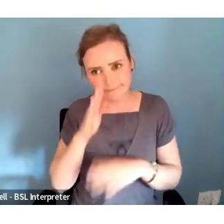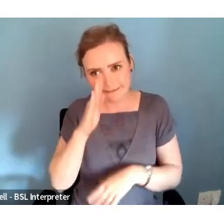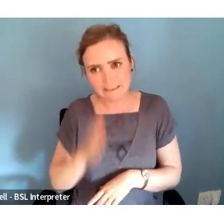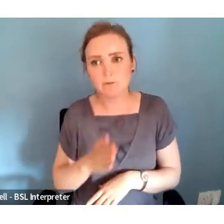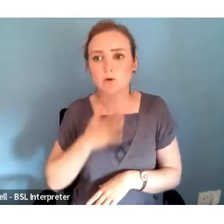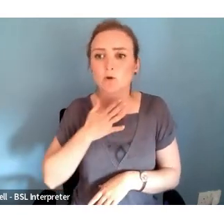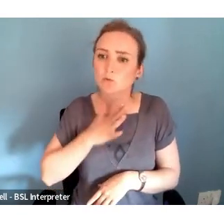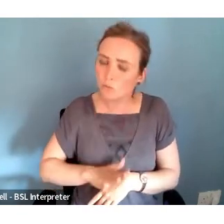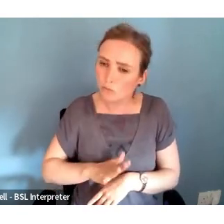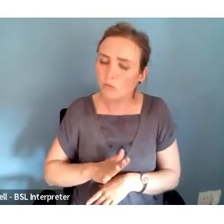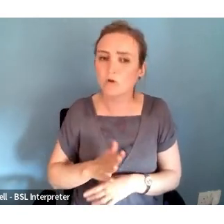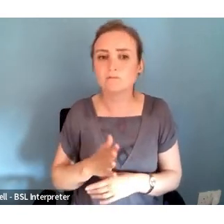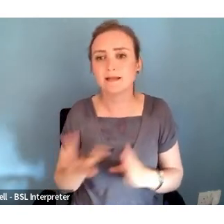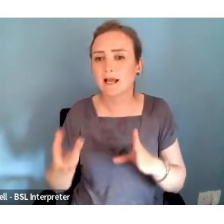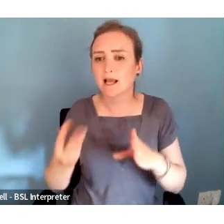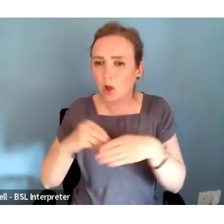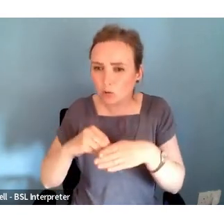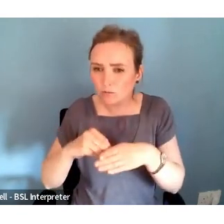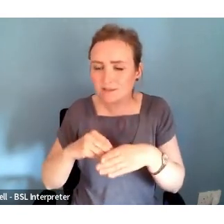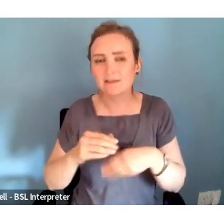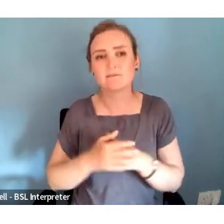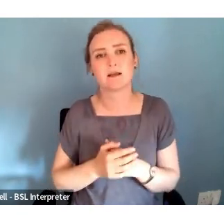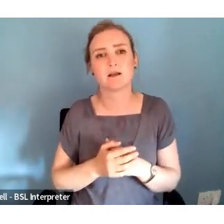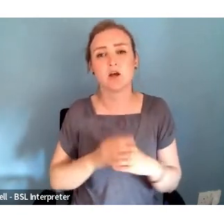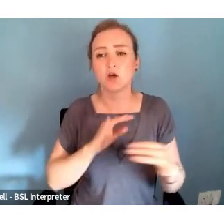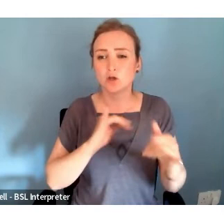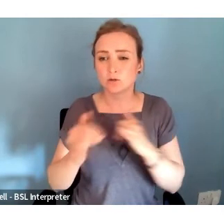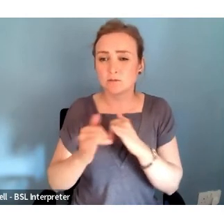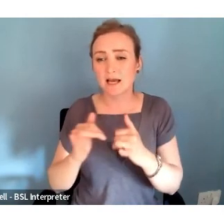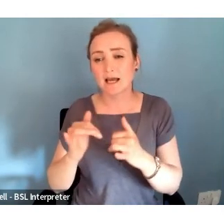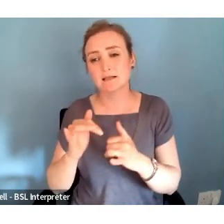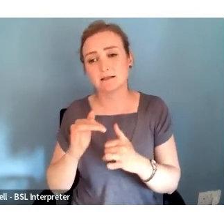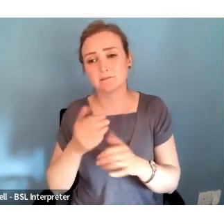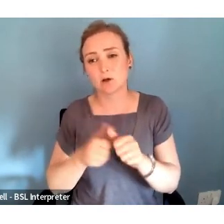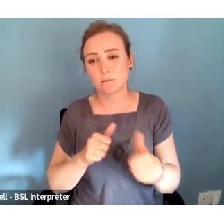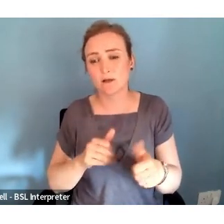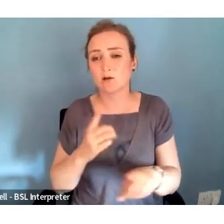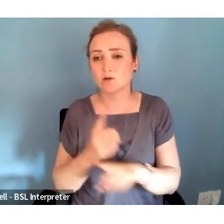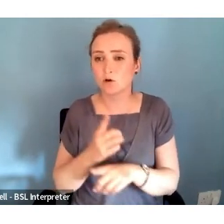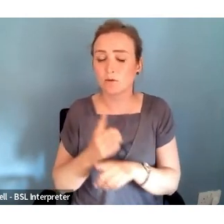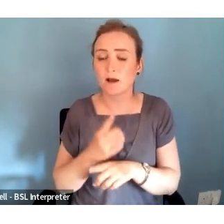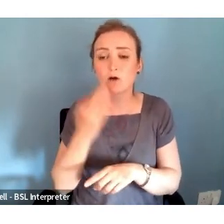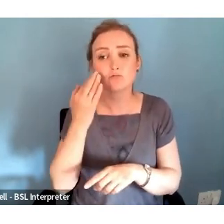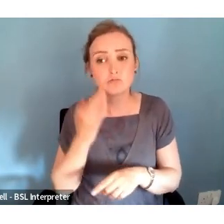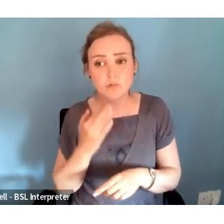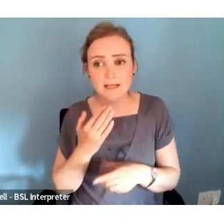a lot about maybe race, maybe gender, maybe LGBTQ I if you are lucky